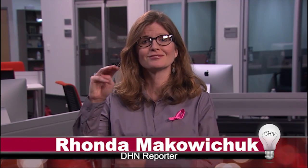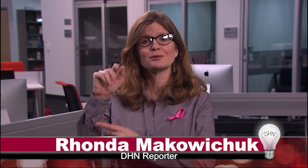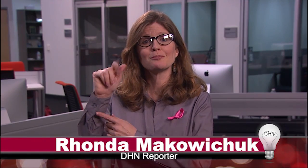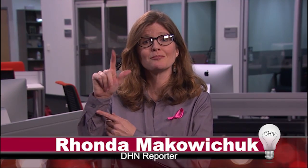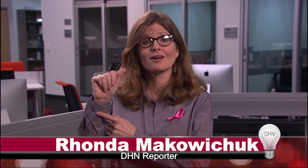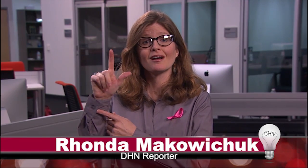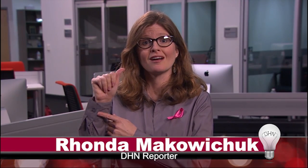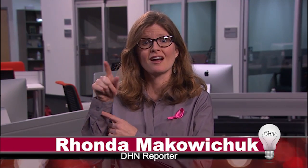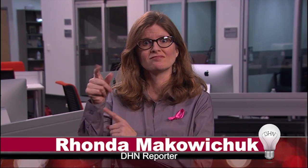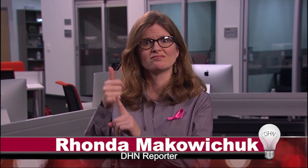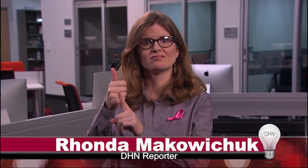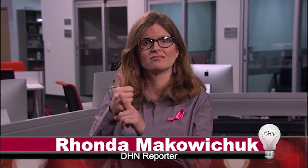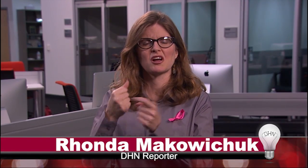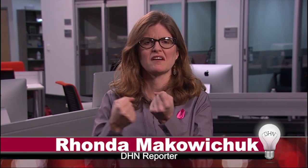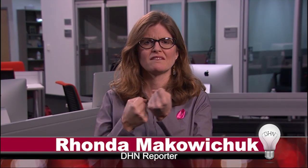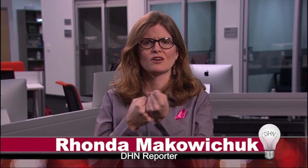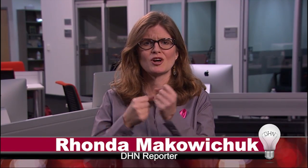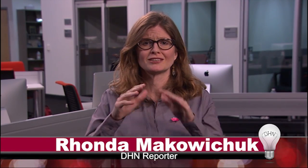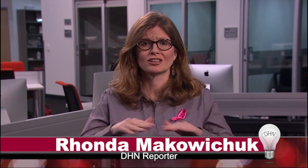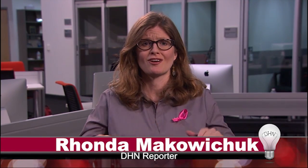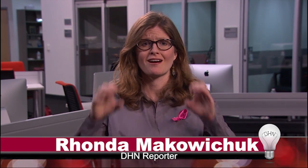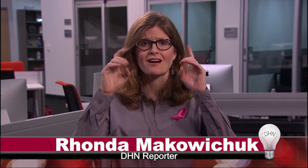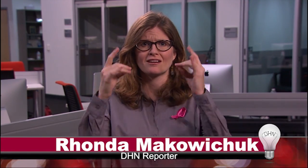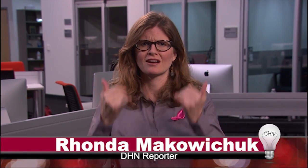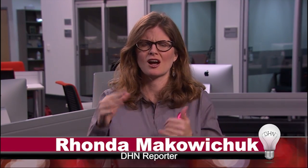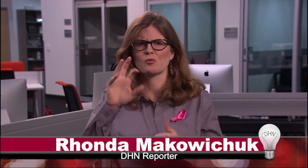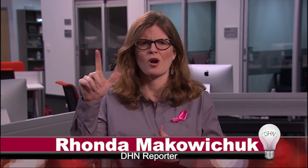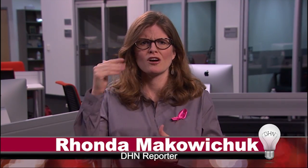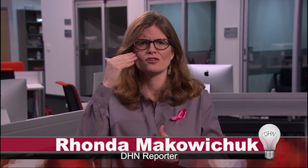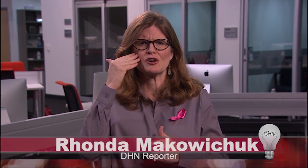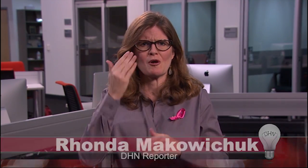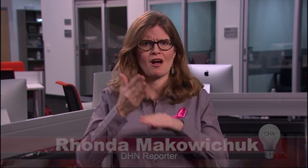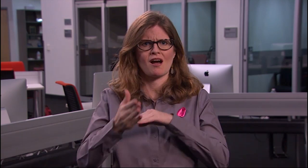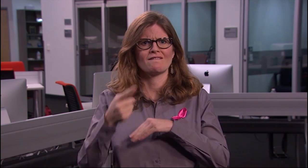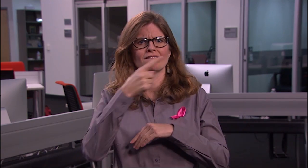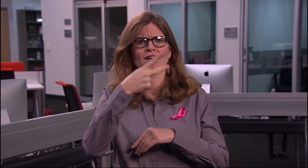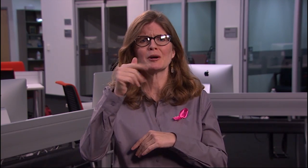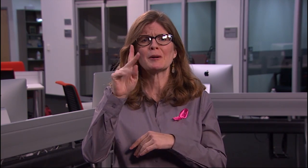Malala was an advocate for children’s education and became well known after the Pakistani